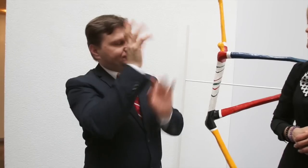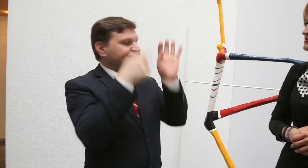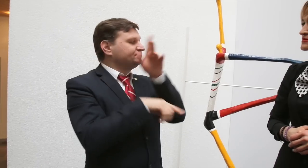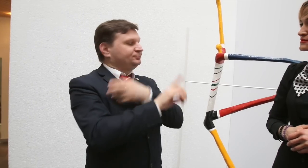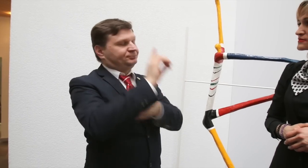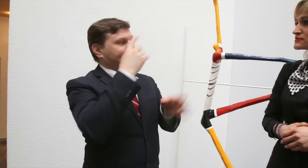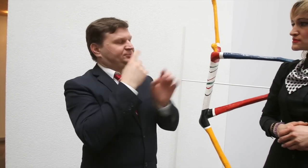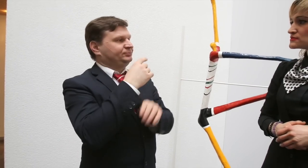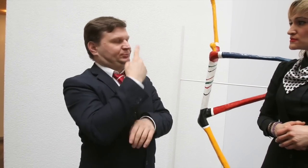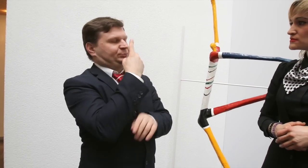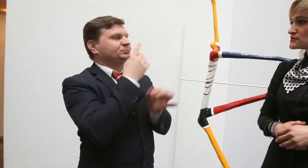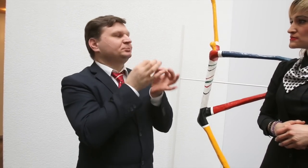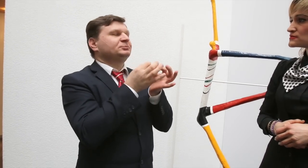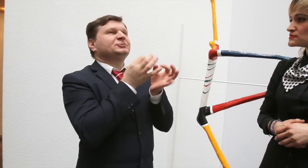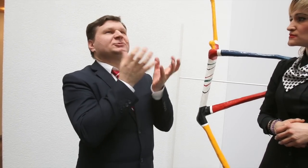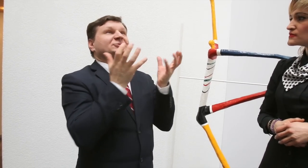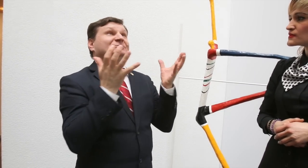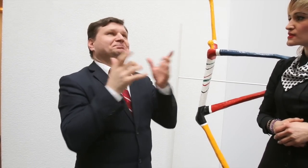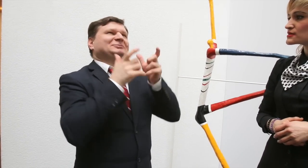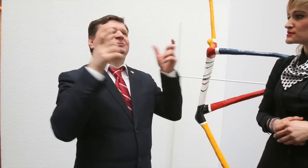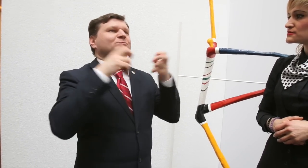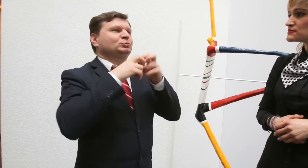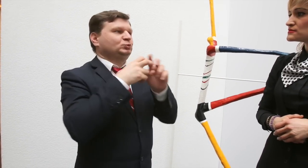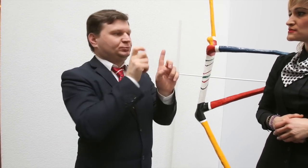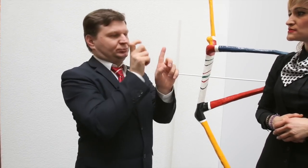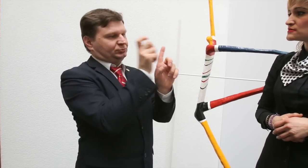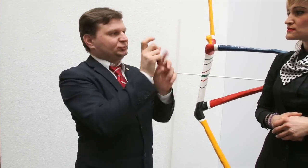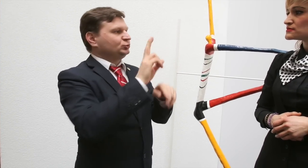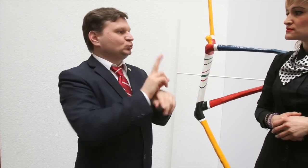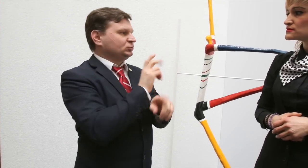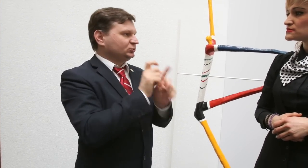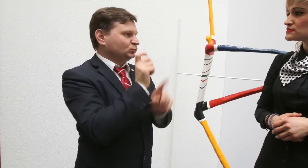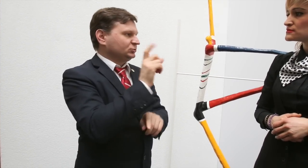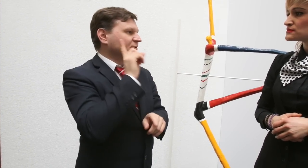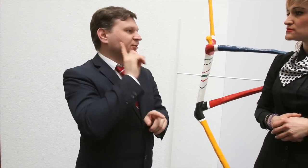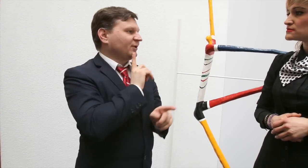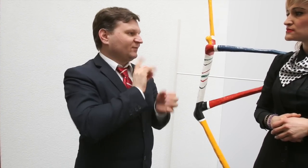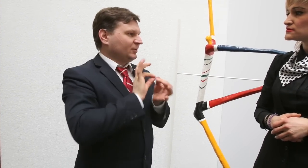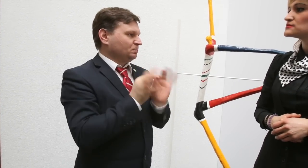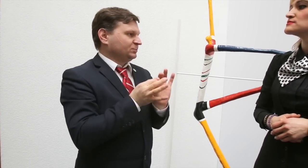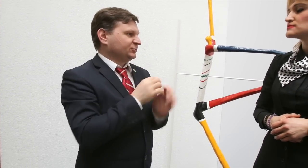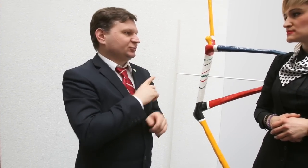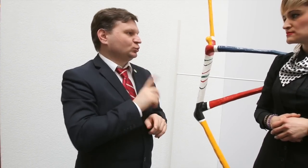IOC had issues with the usage of the word, "Deaflympics", stating that “lympics” belonged to them.